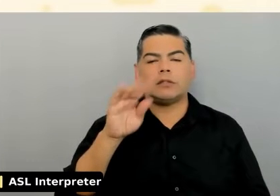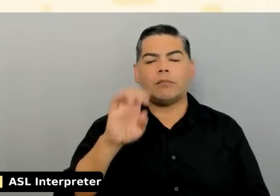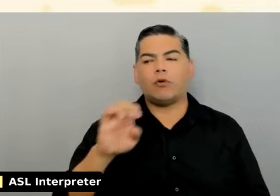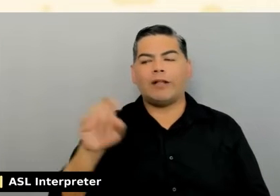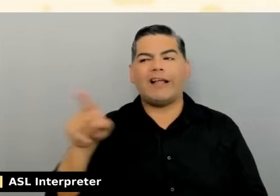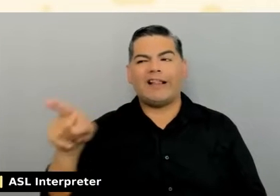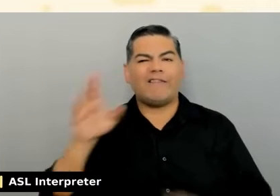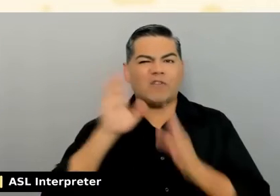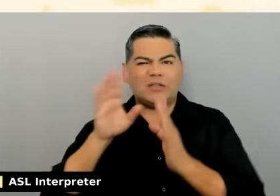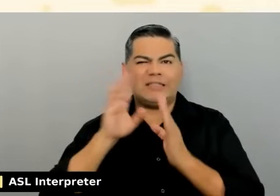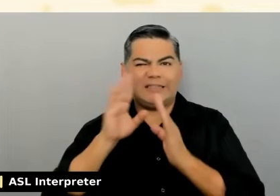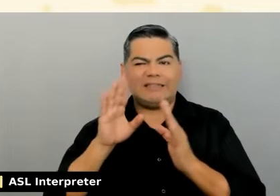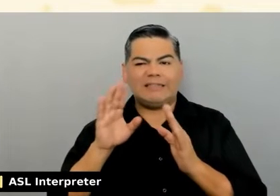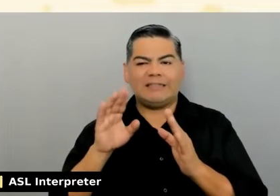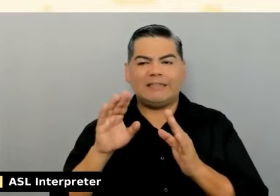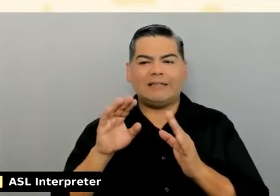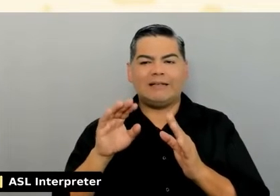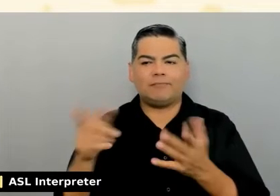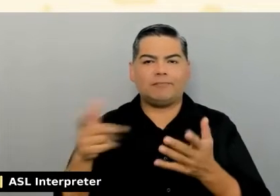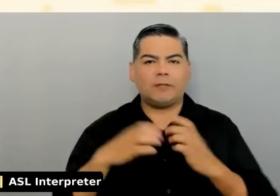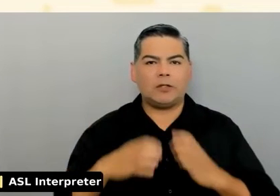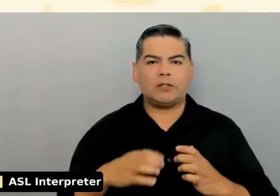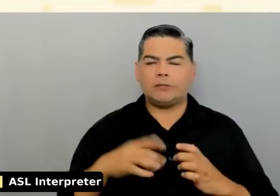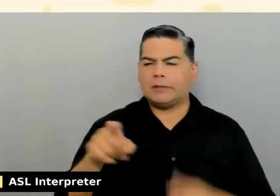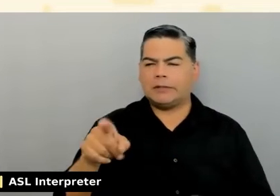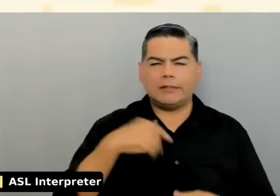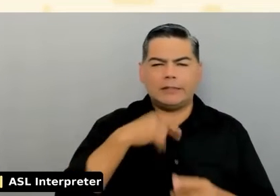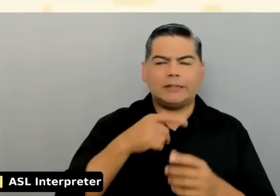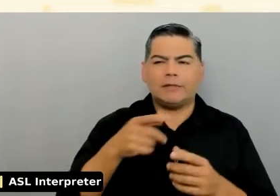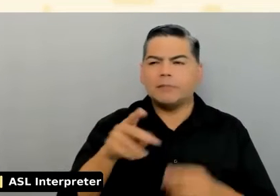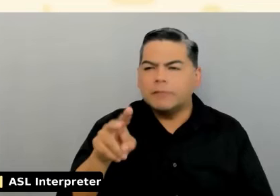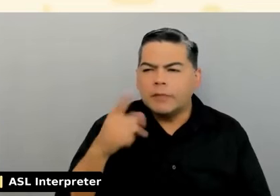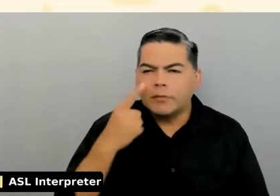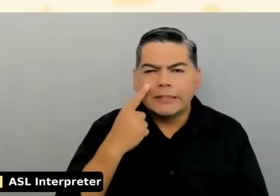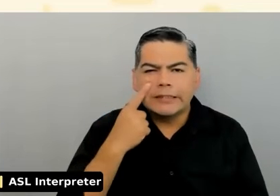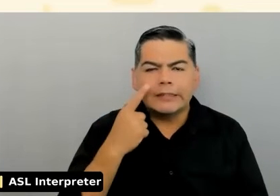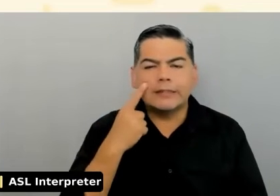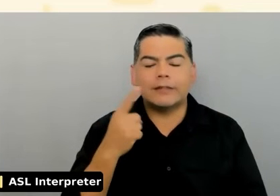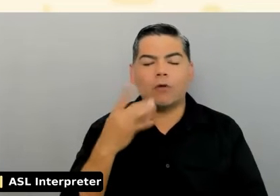and the custom focus does not specify it will not be visible because the outline value is zero.